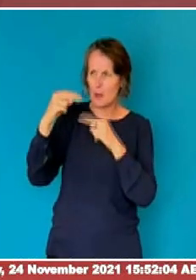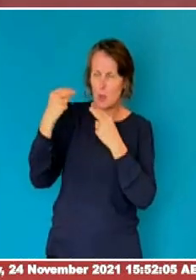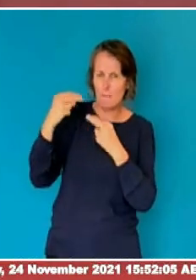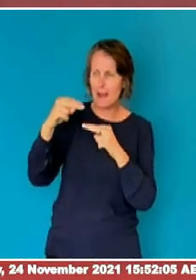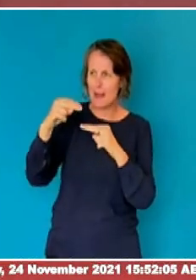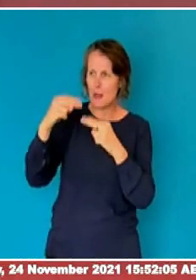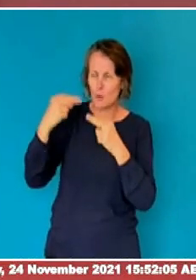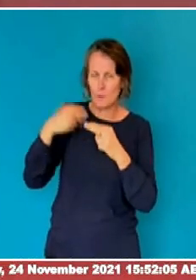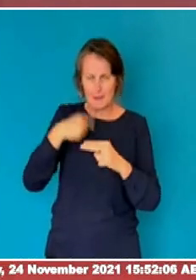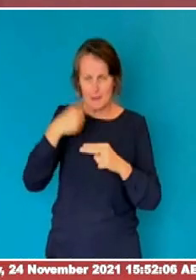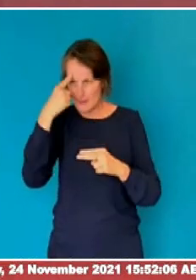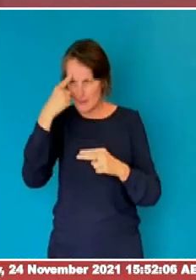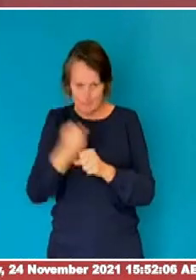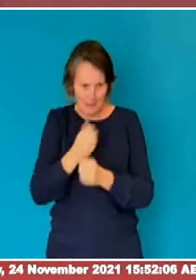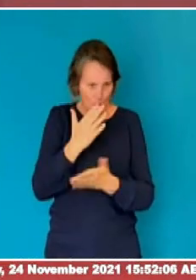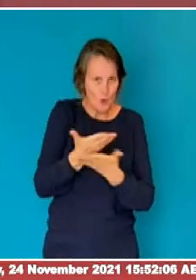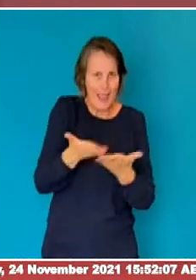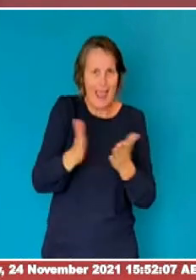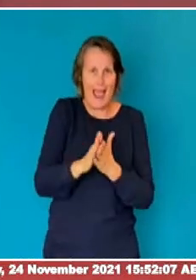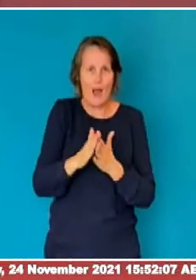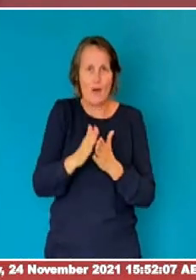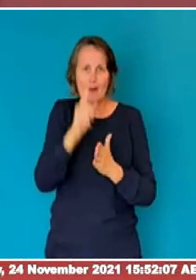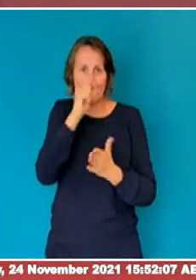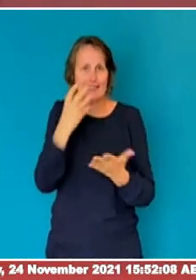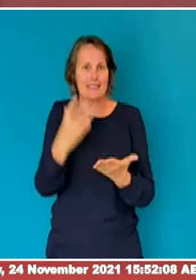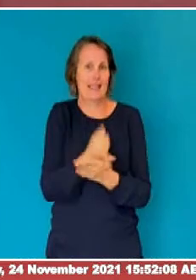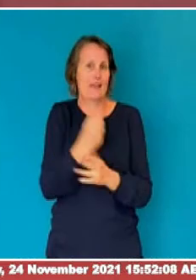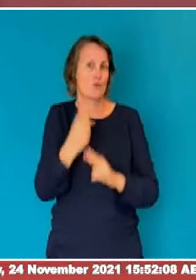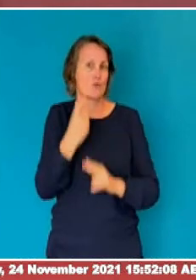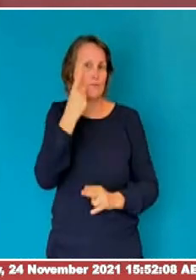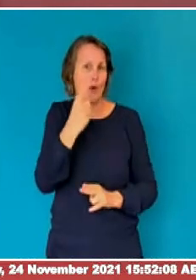safety and have it absolutely underpin everything that you do.